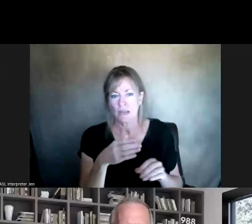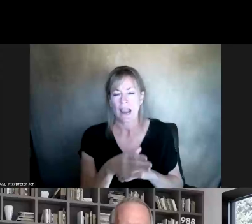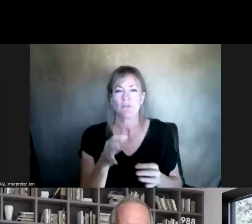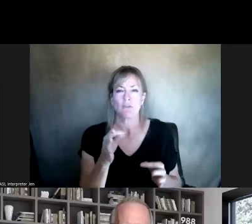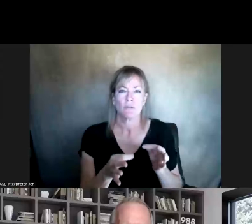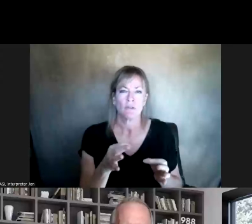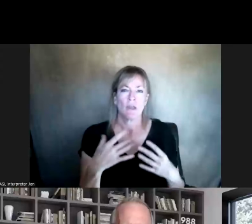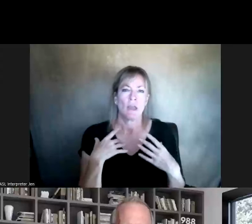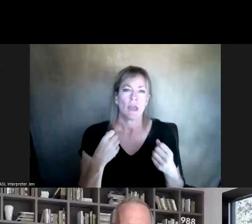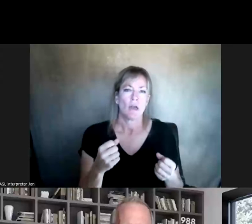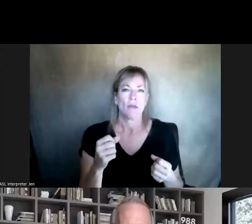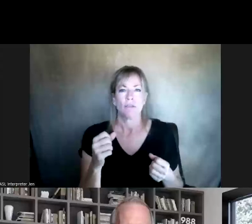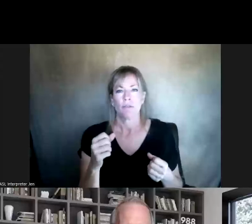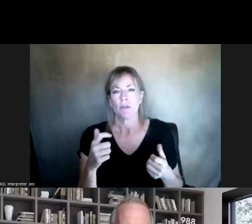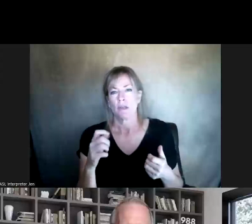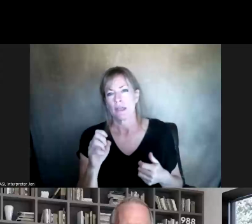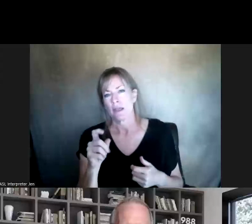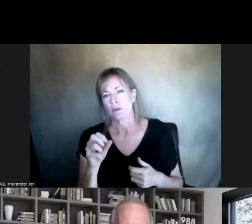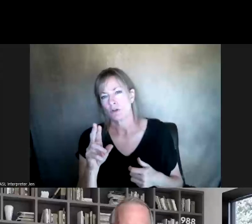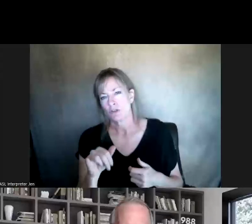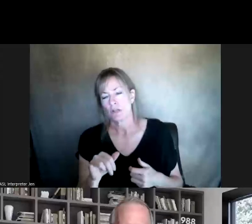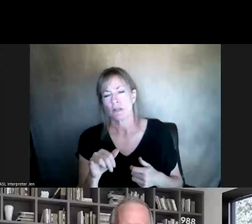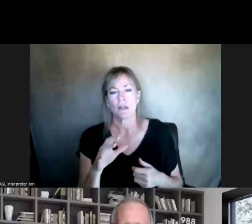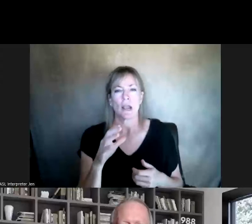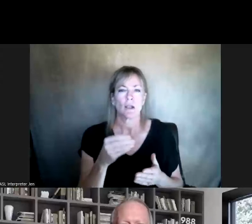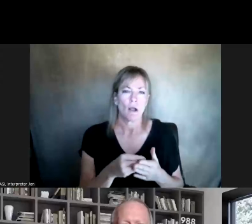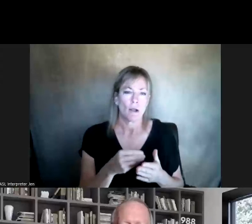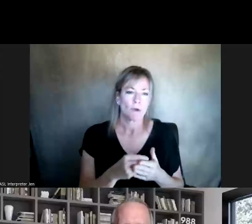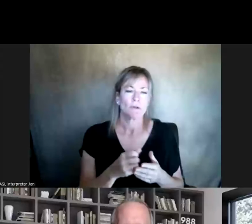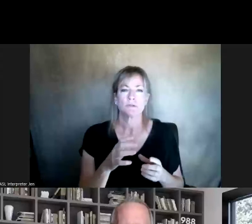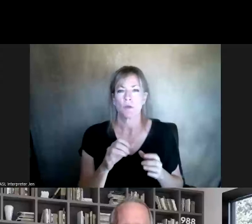COMMERCE AND THE HOUSE OF APPROPRIATIONS COMMITTEE. THAT IS